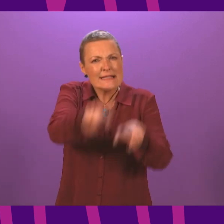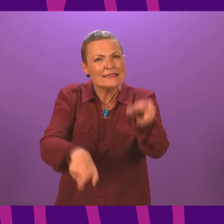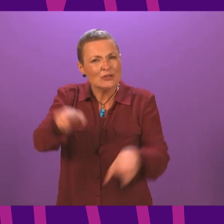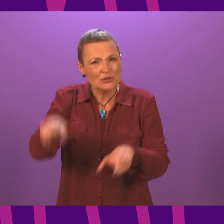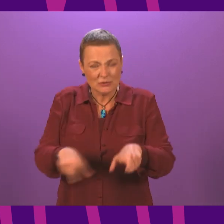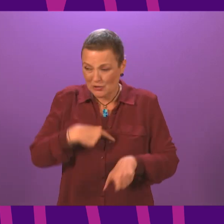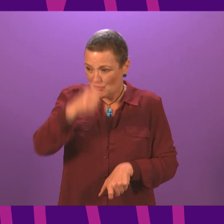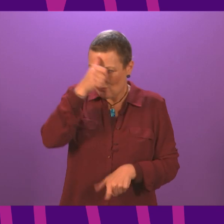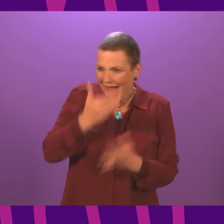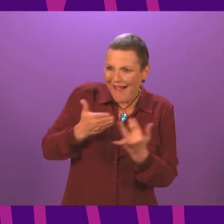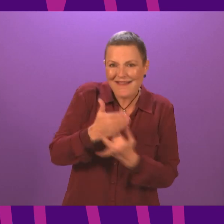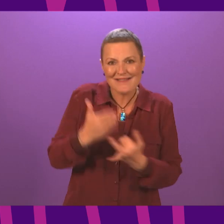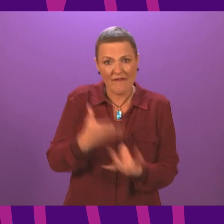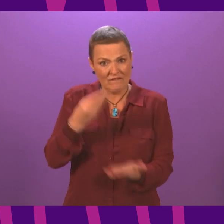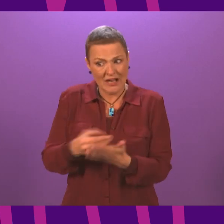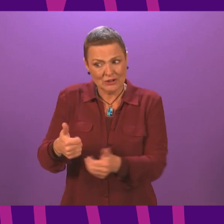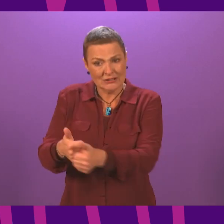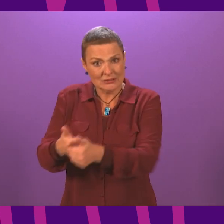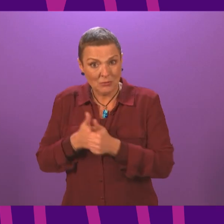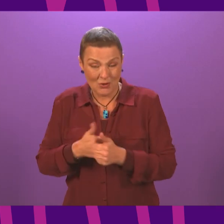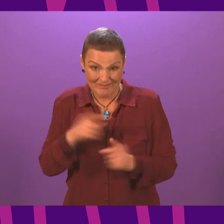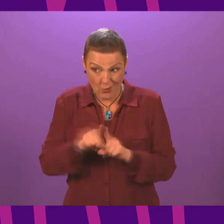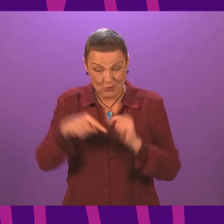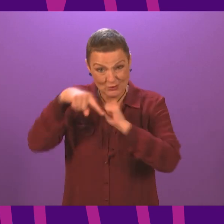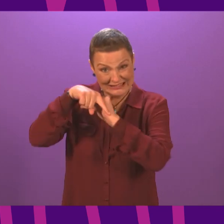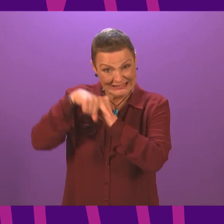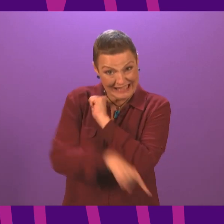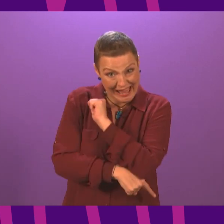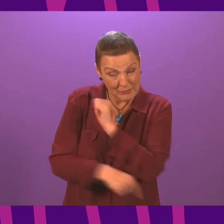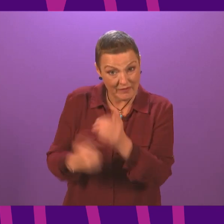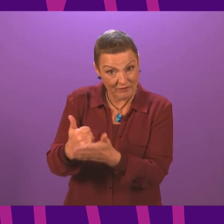support and debt advice, given that more than 500,000 people now receive council tax support?